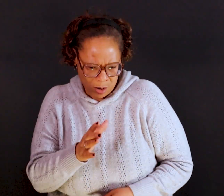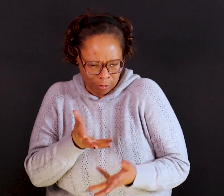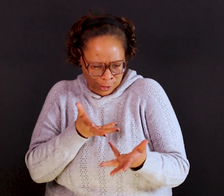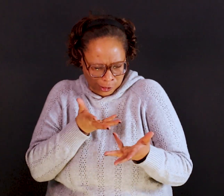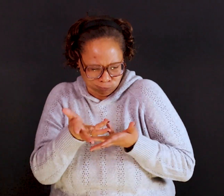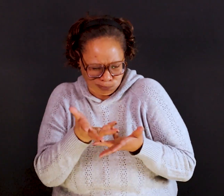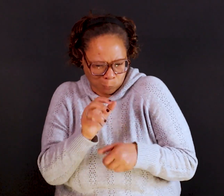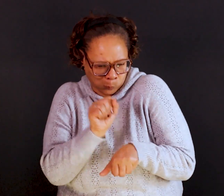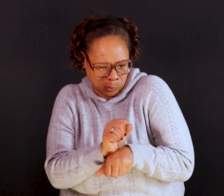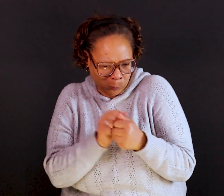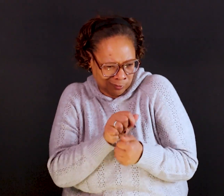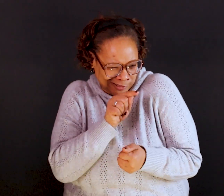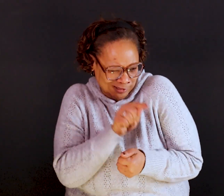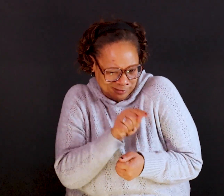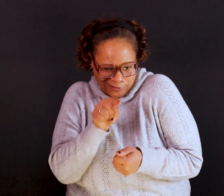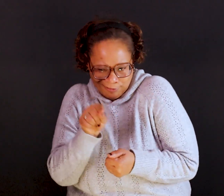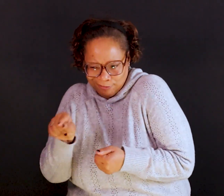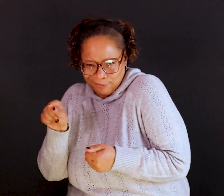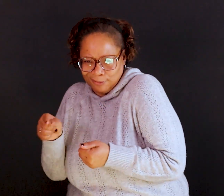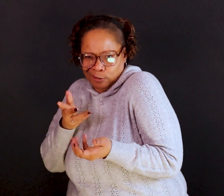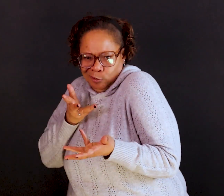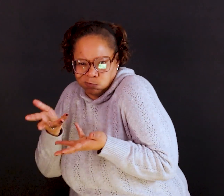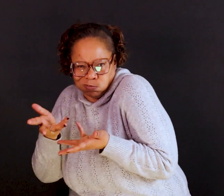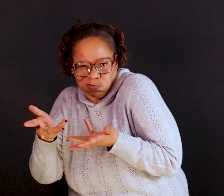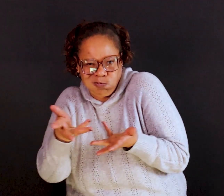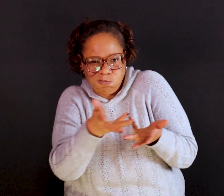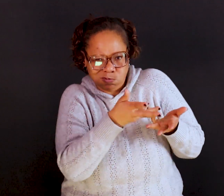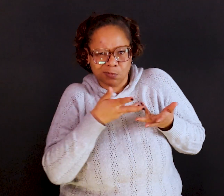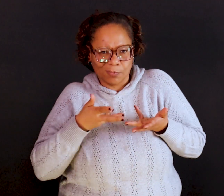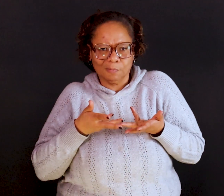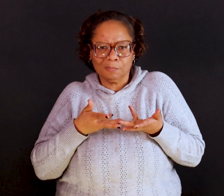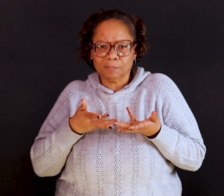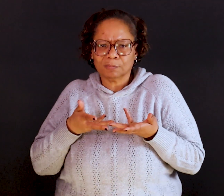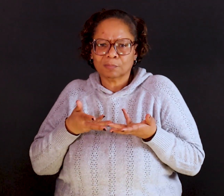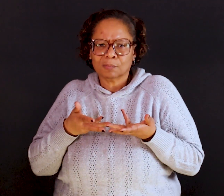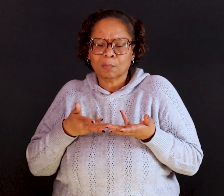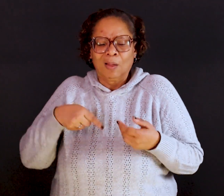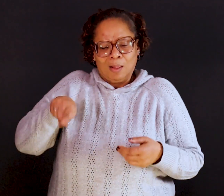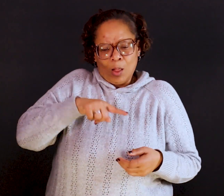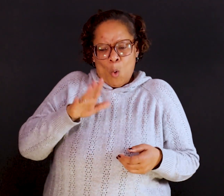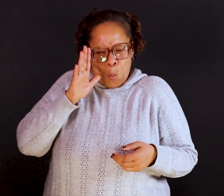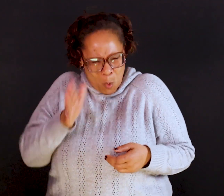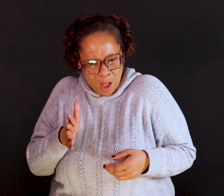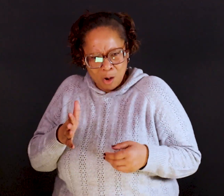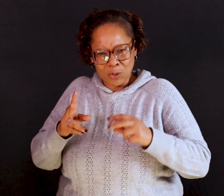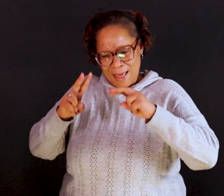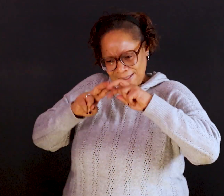with the setting to identify people who may have been exposed.